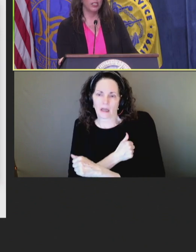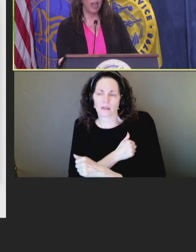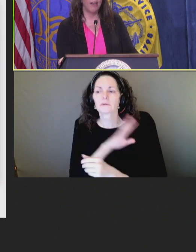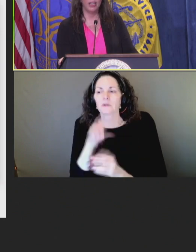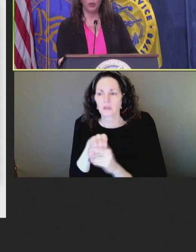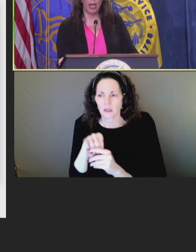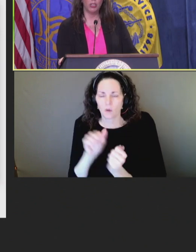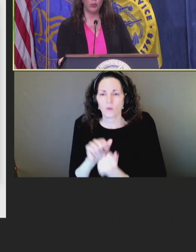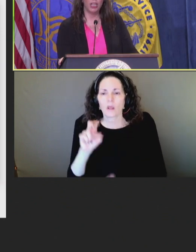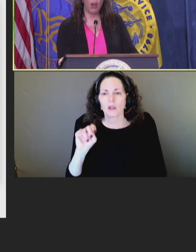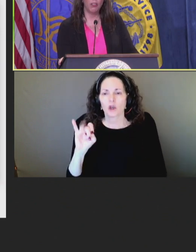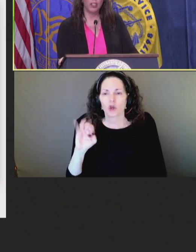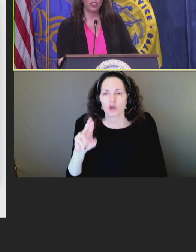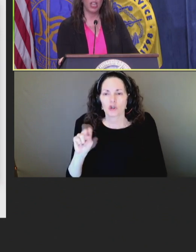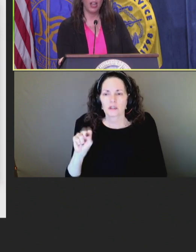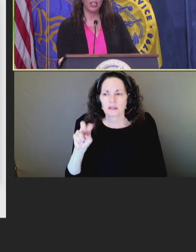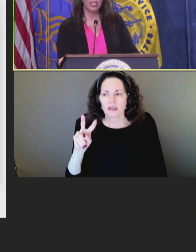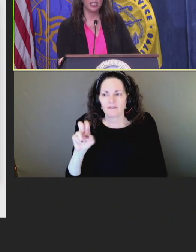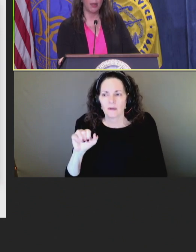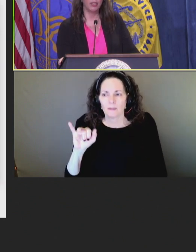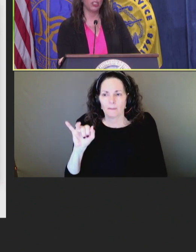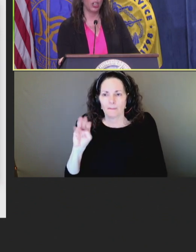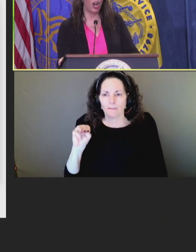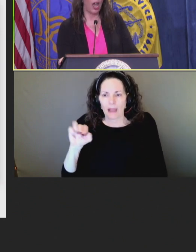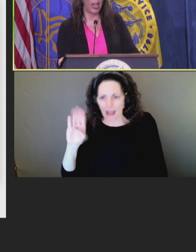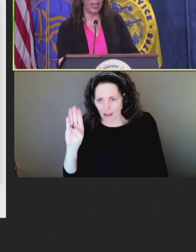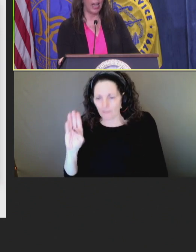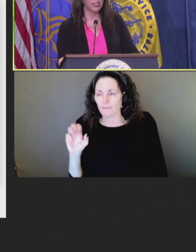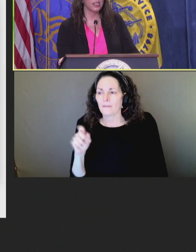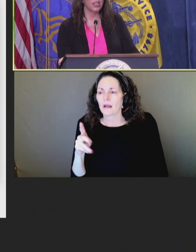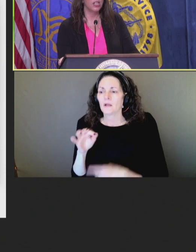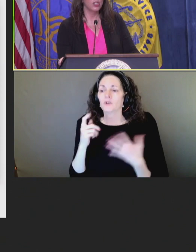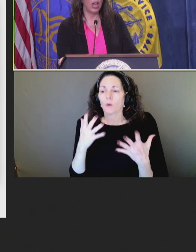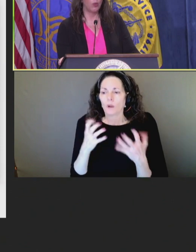having reminder recall functionality established in our IIS so that we're